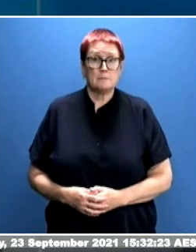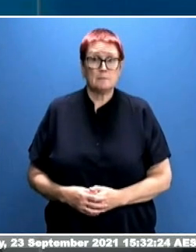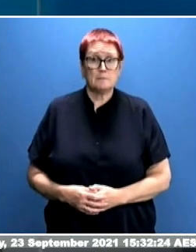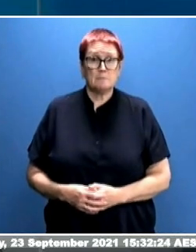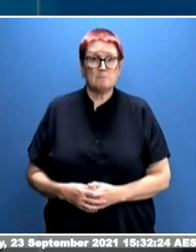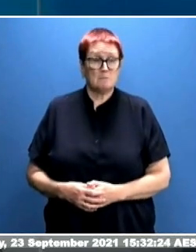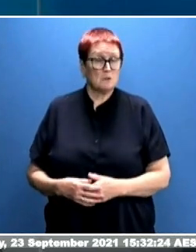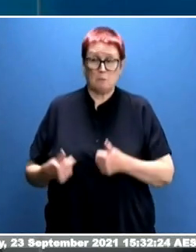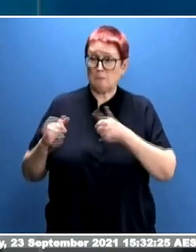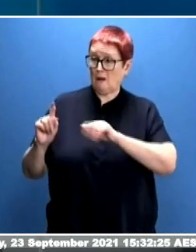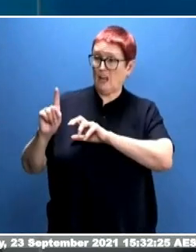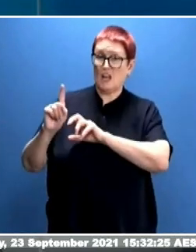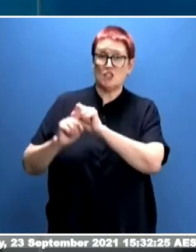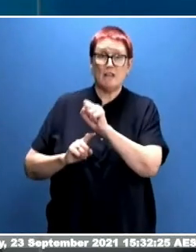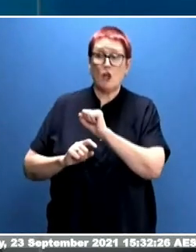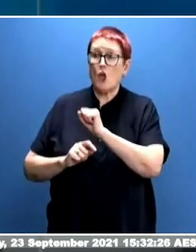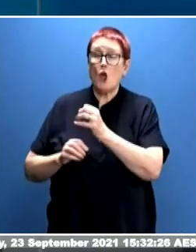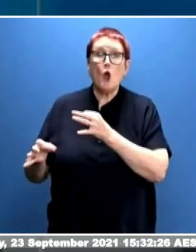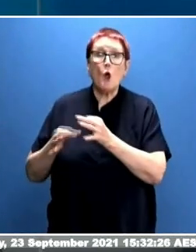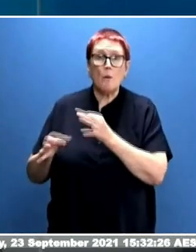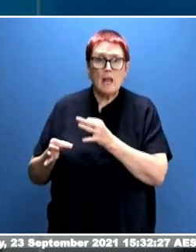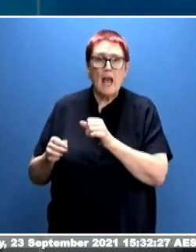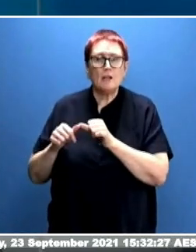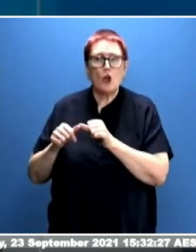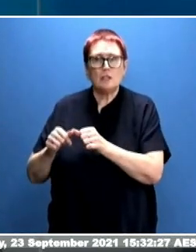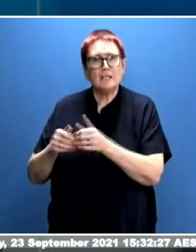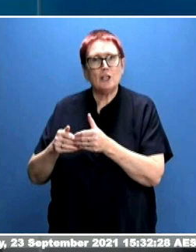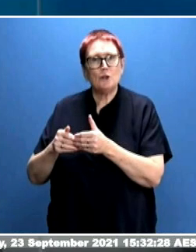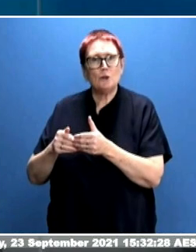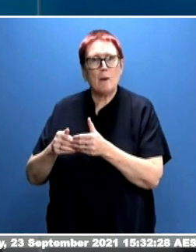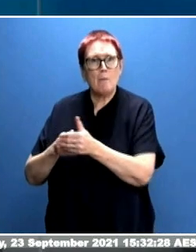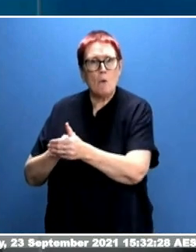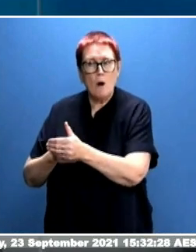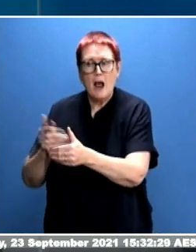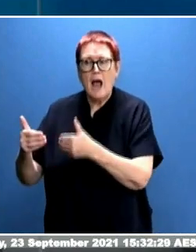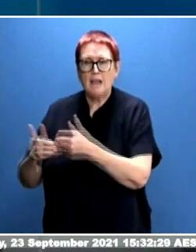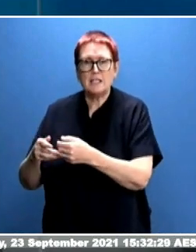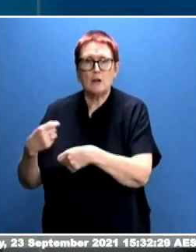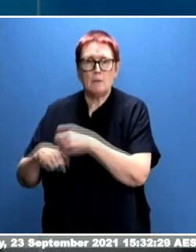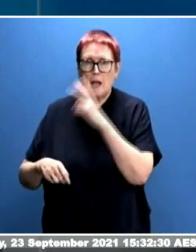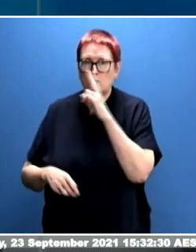Her plan actually extends out until she's 21 at this point.